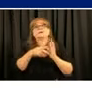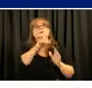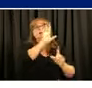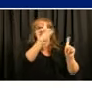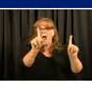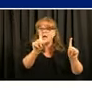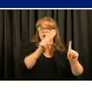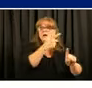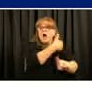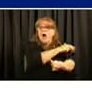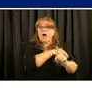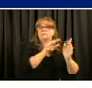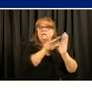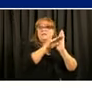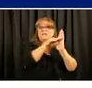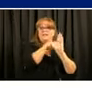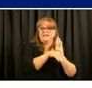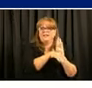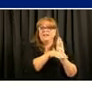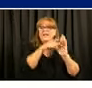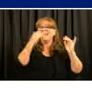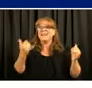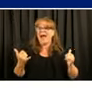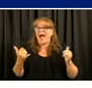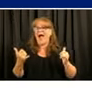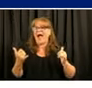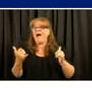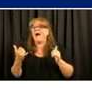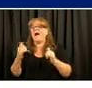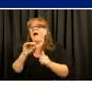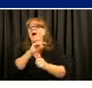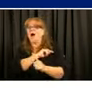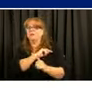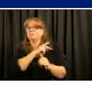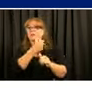stable flat hospitalizations with a slight upward trend and for us this indicates the